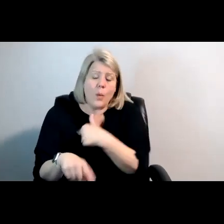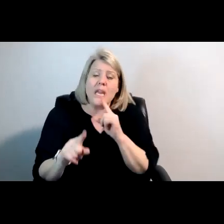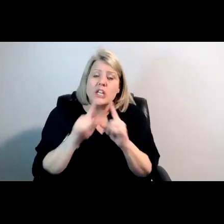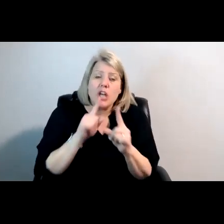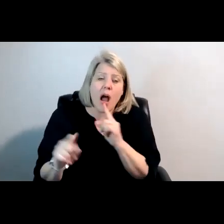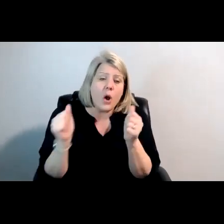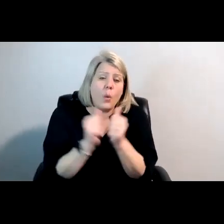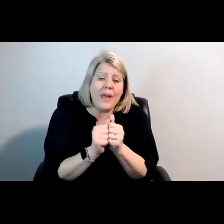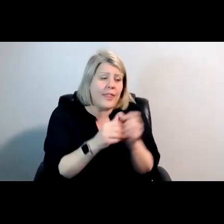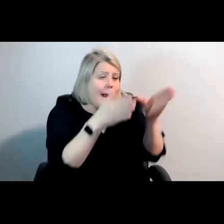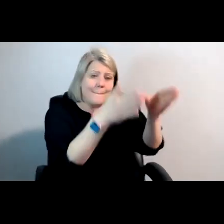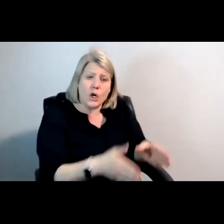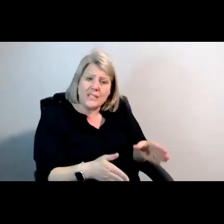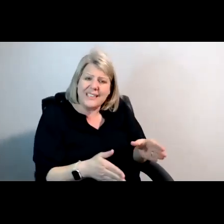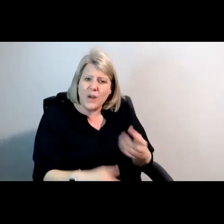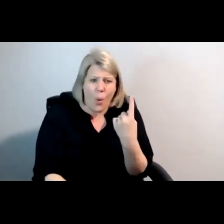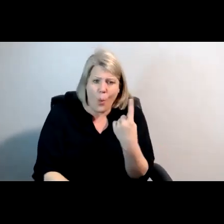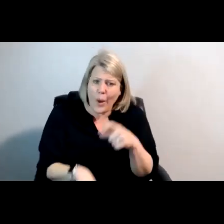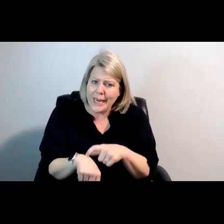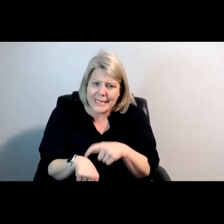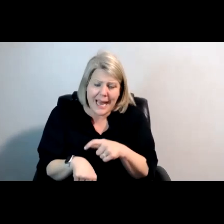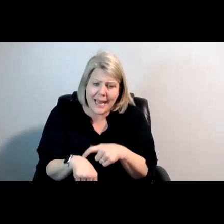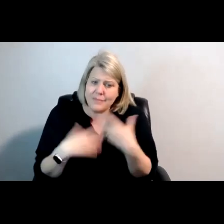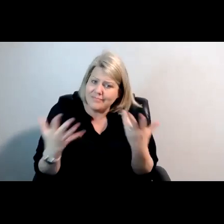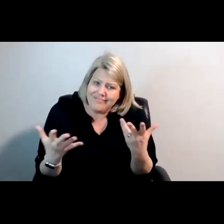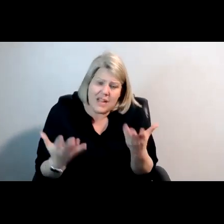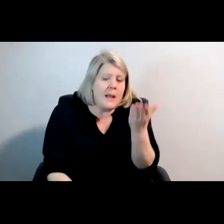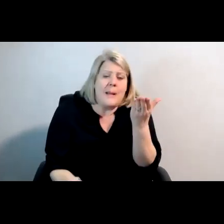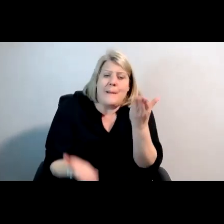just one time, you know, we may come away with an,